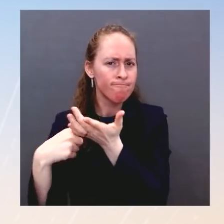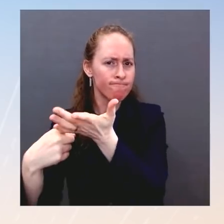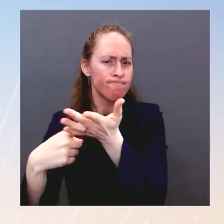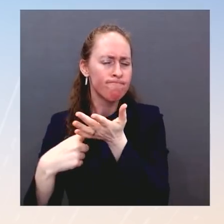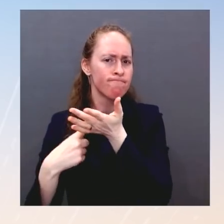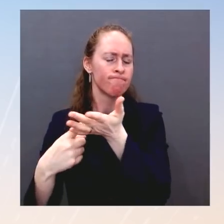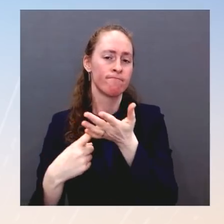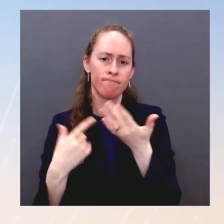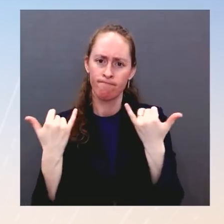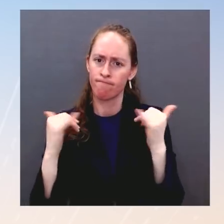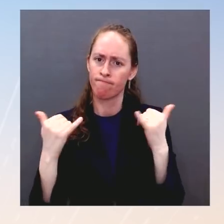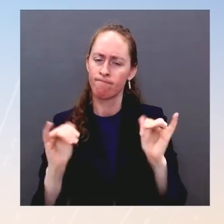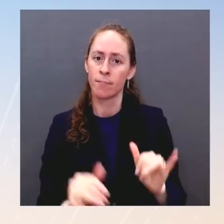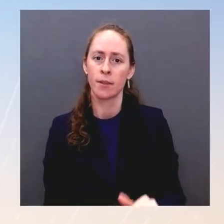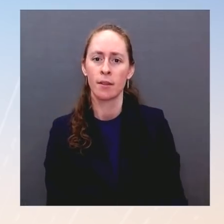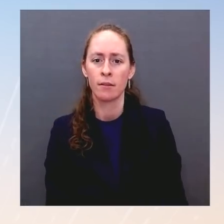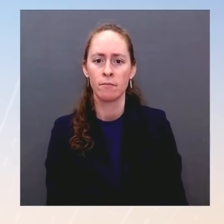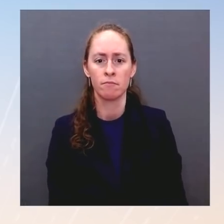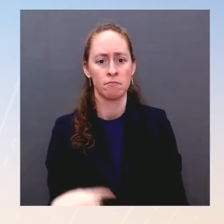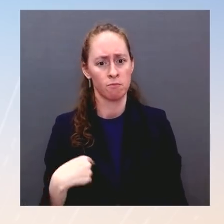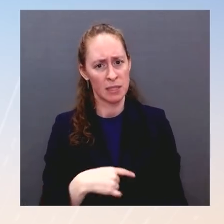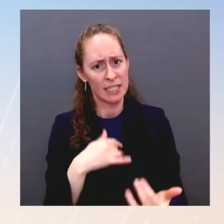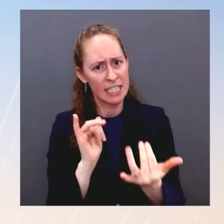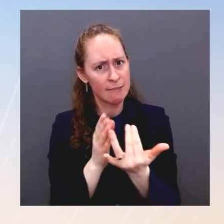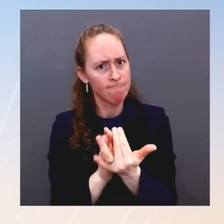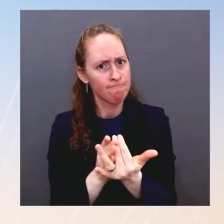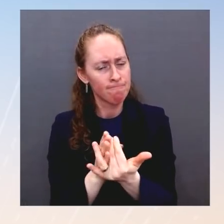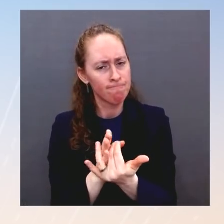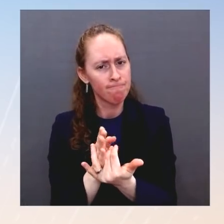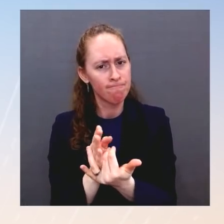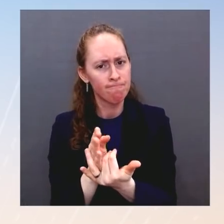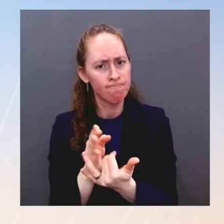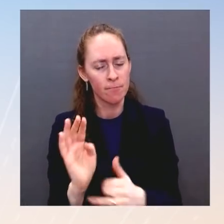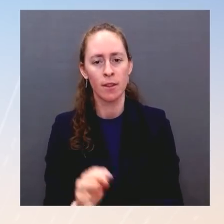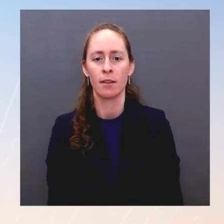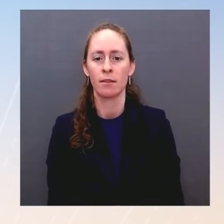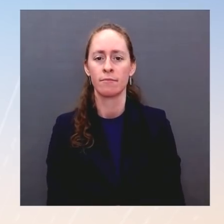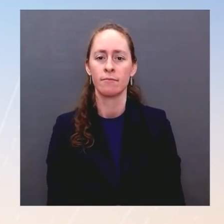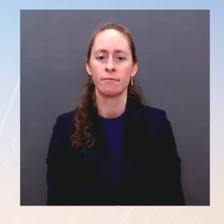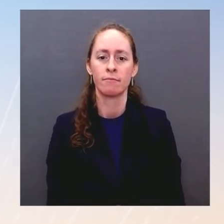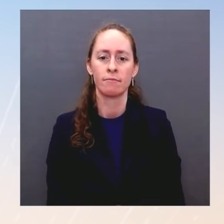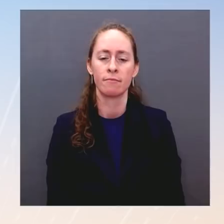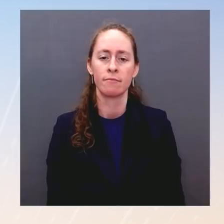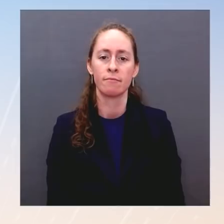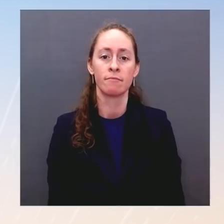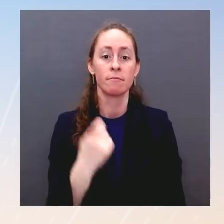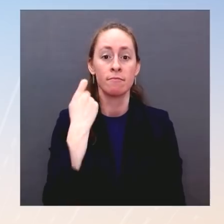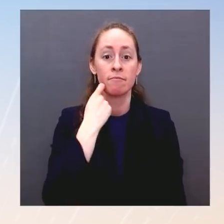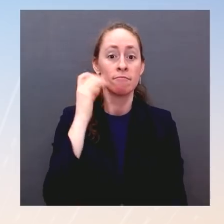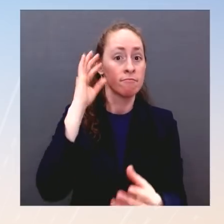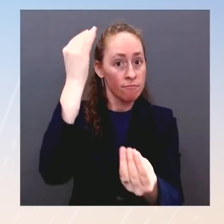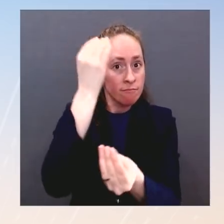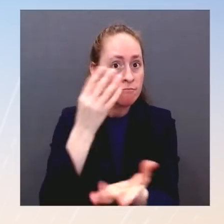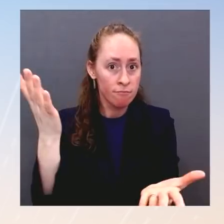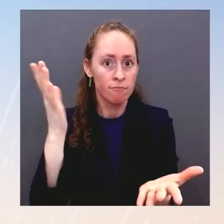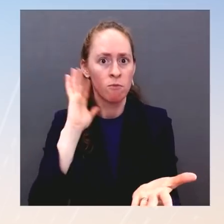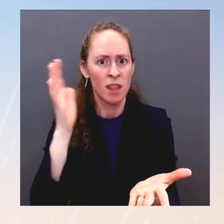As a result of these -- this announcement today and these updated recommendations, today more than half the country -- 70 percent of Americans --